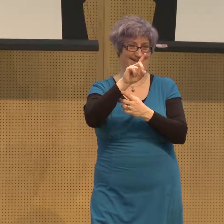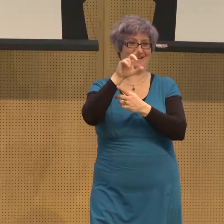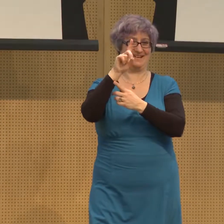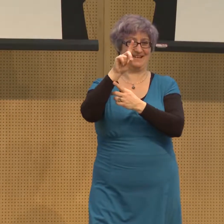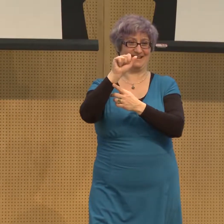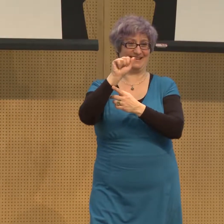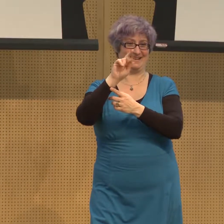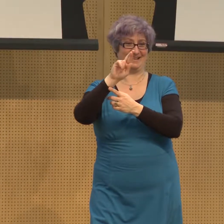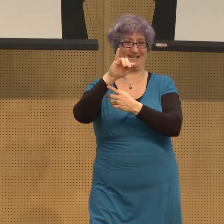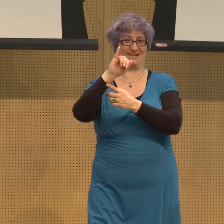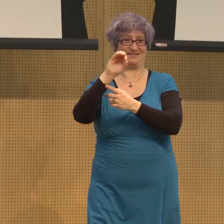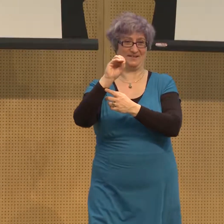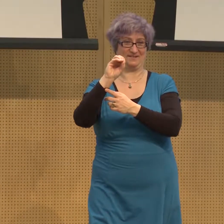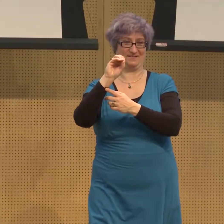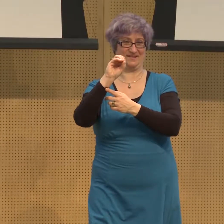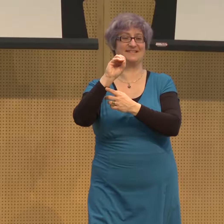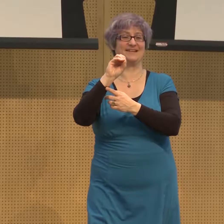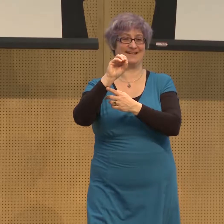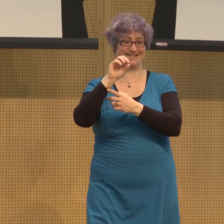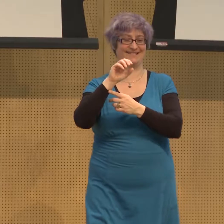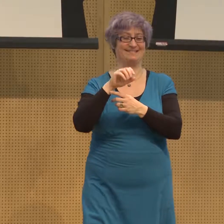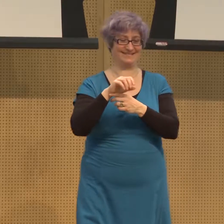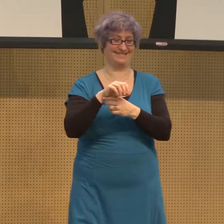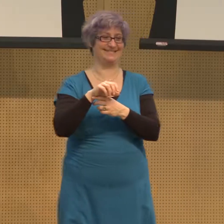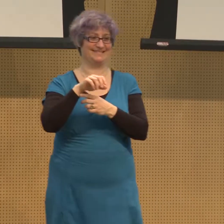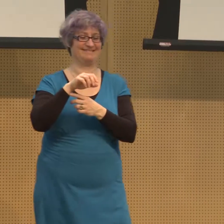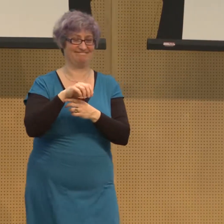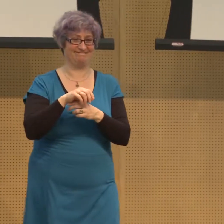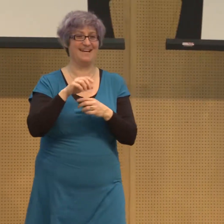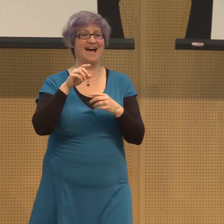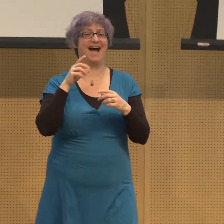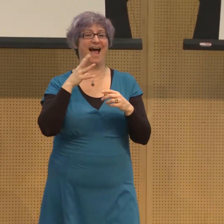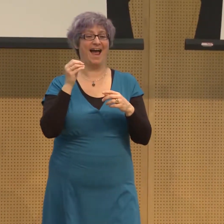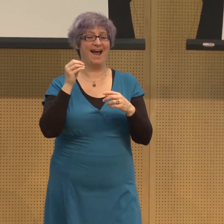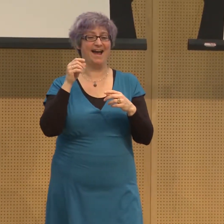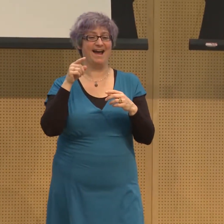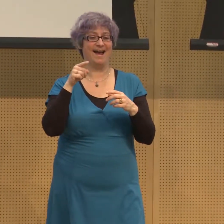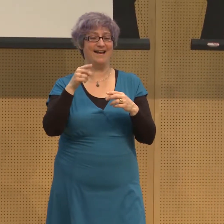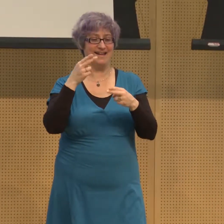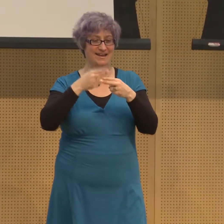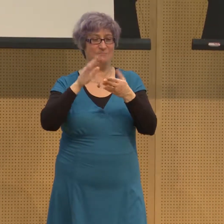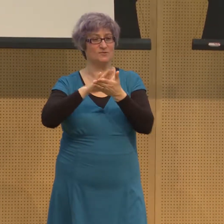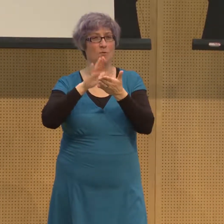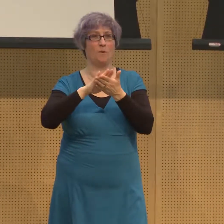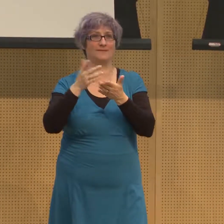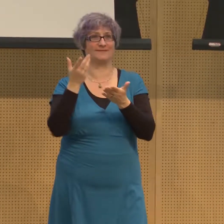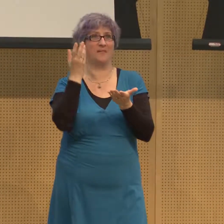Ha ha ha. Ciudad.